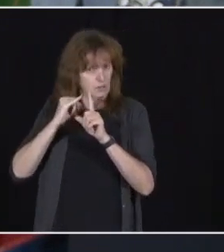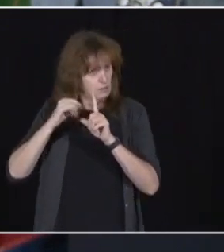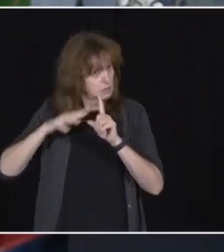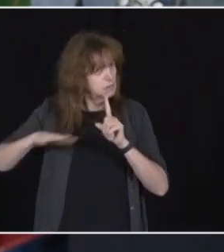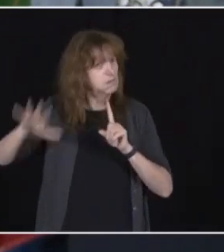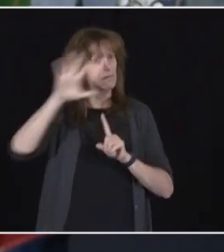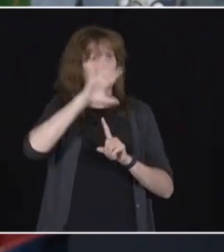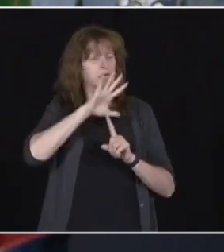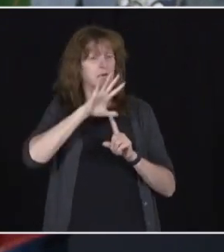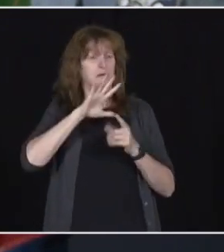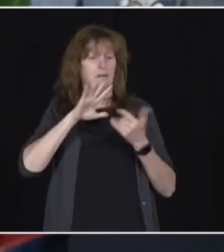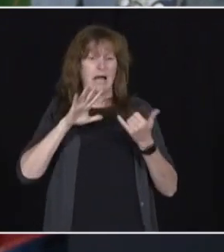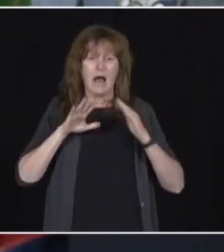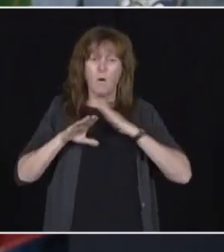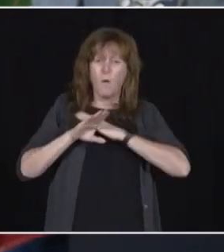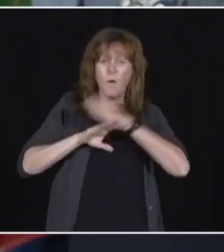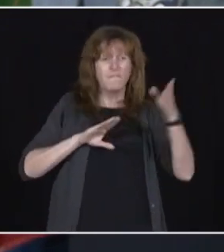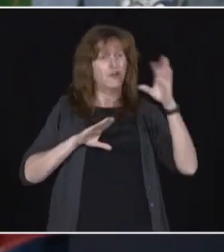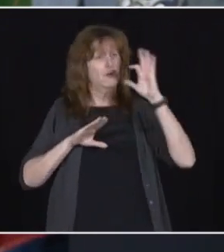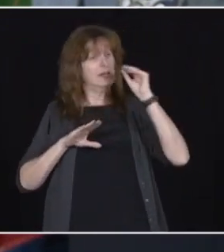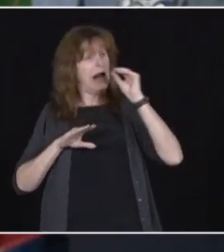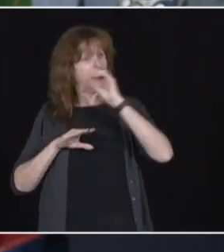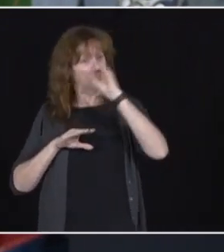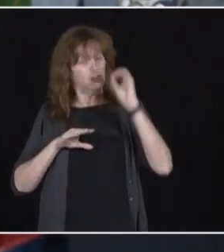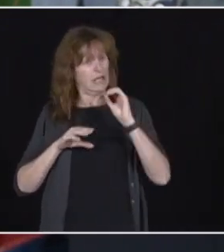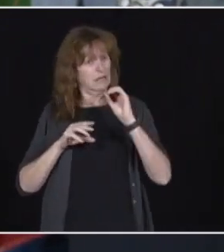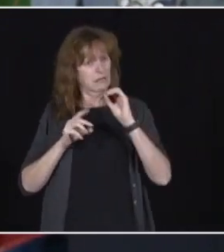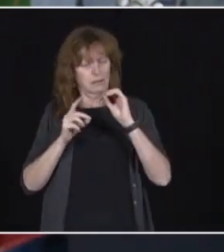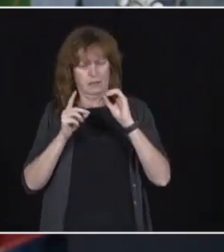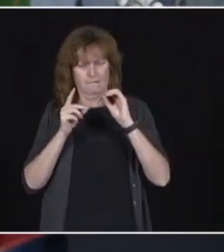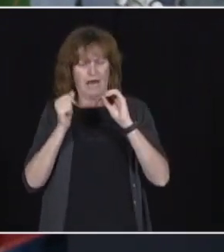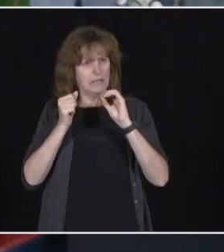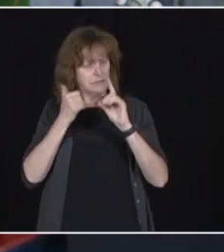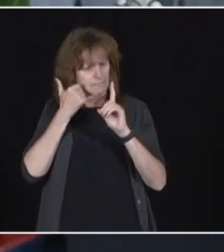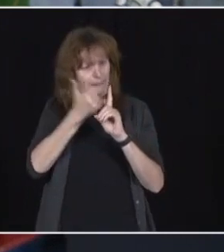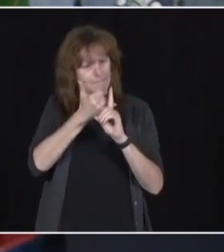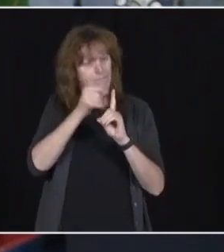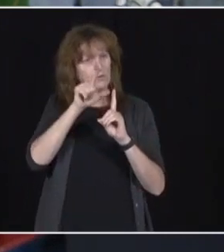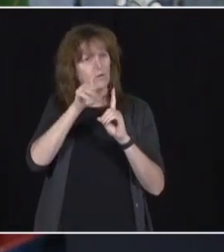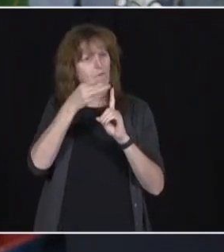our target of reaching 90% of cases within 24 hours. But we need to keep going.